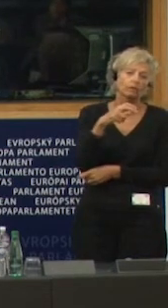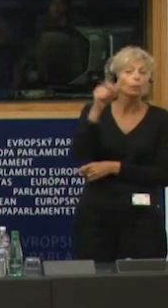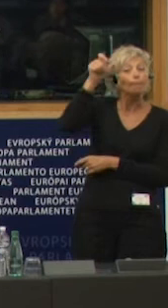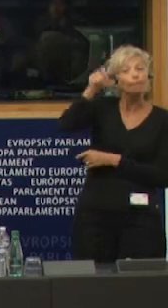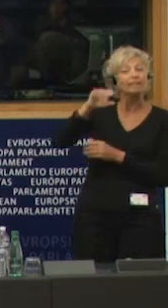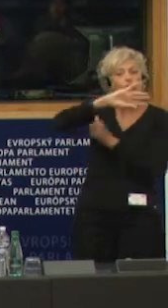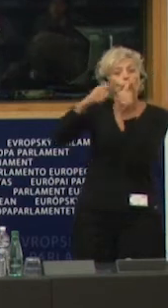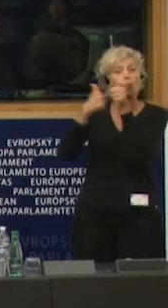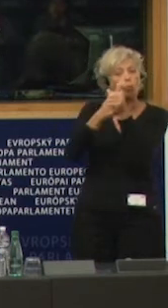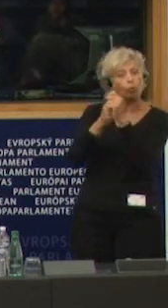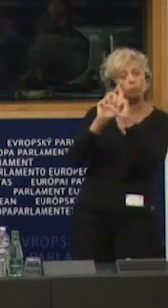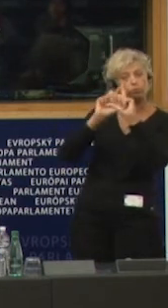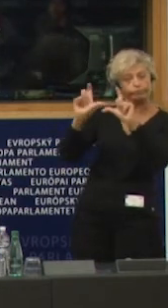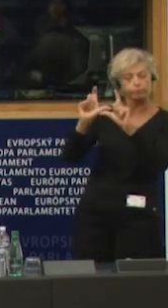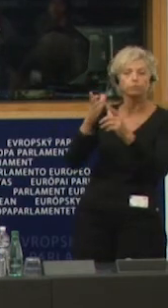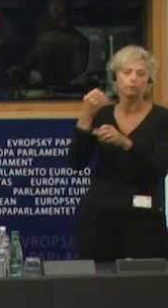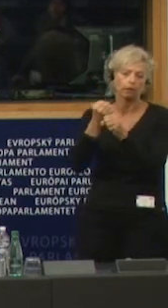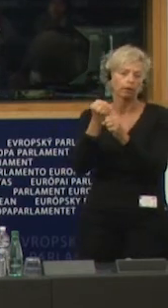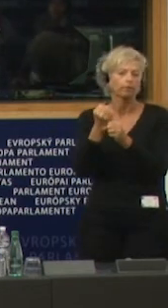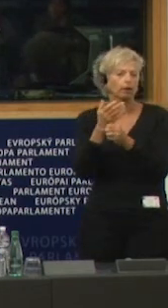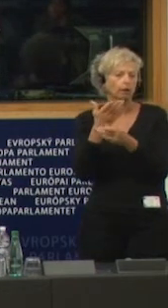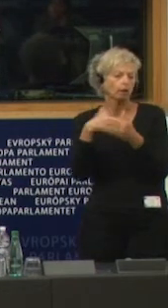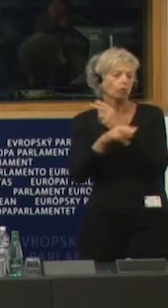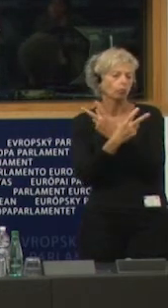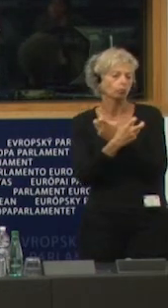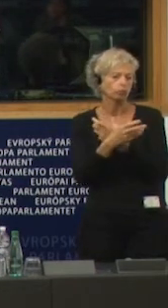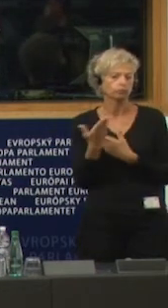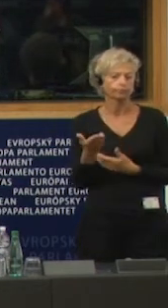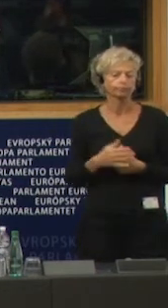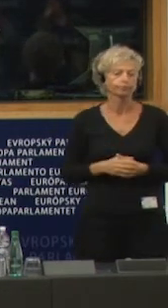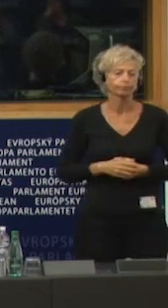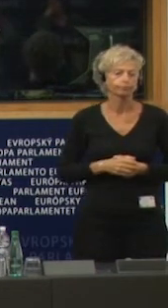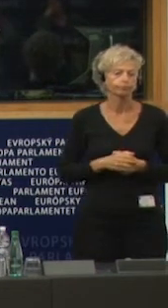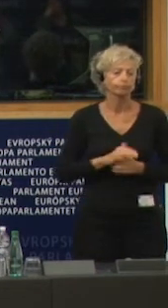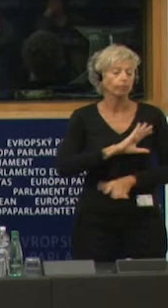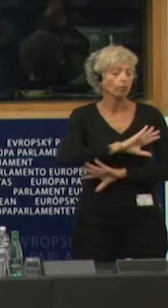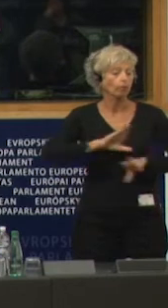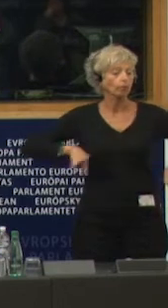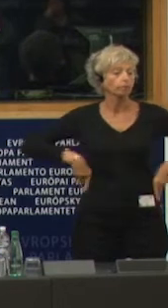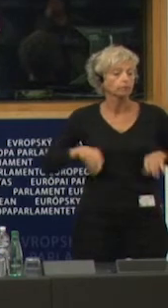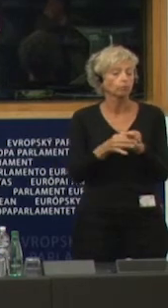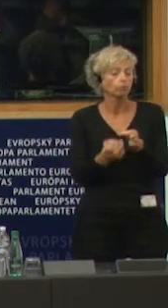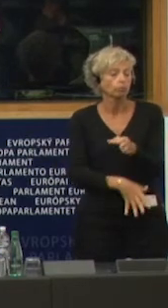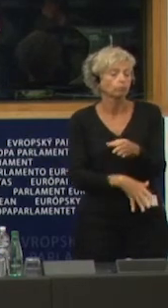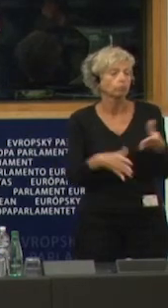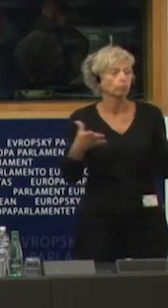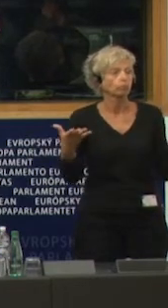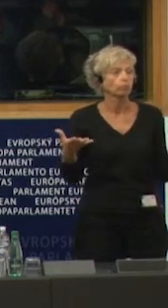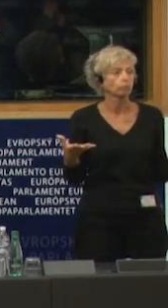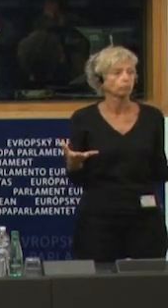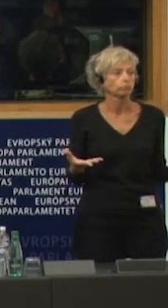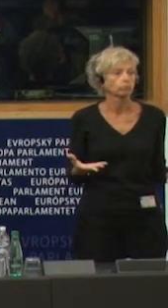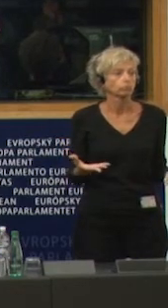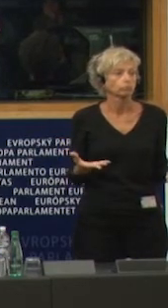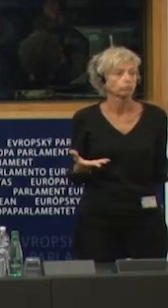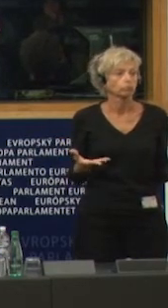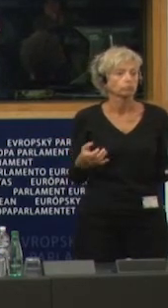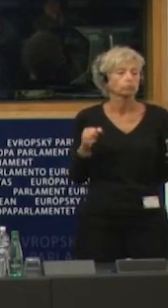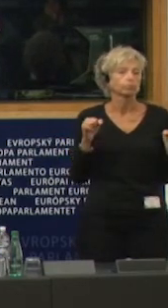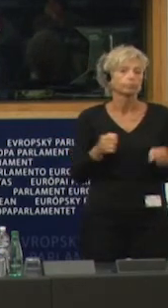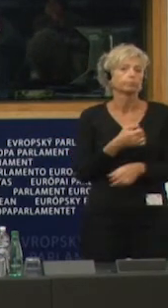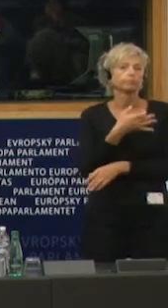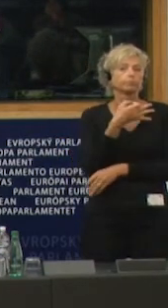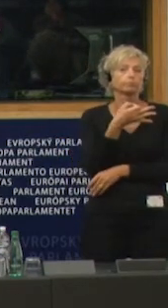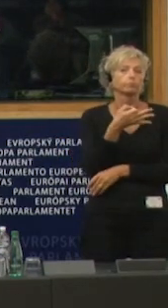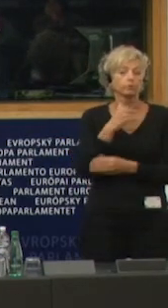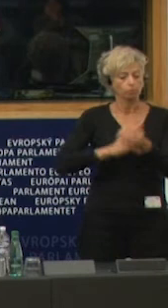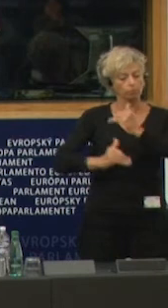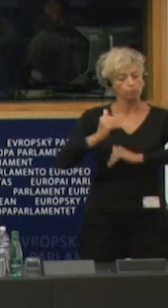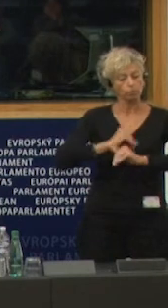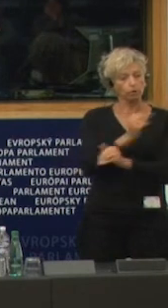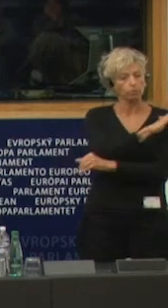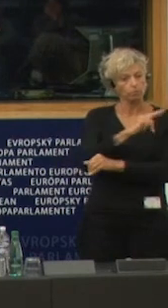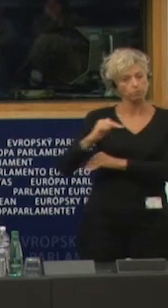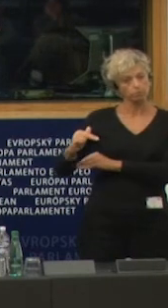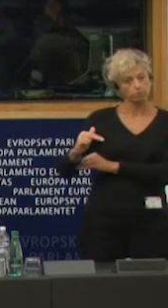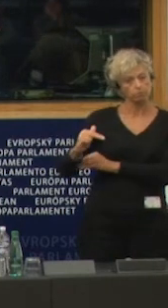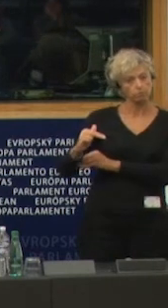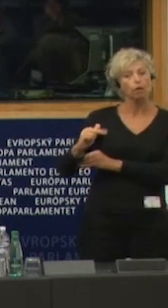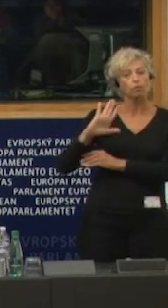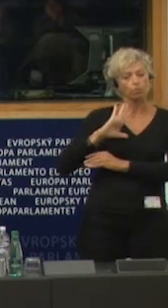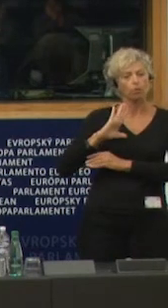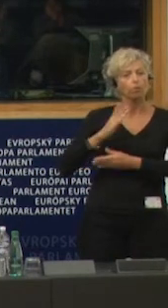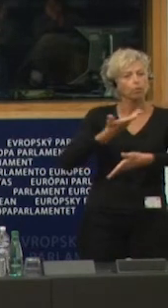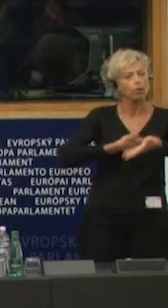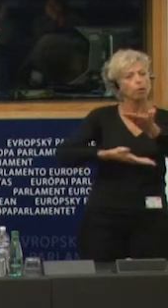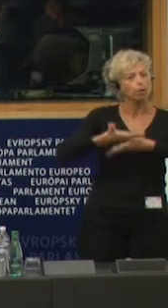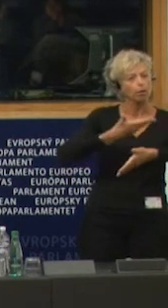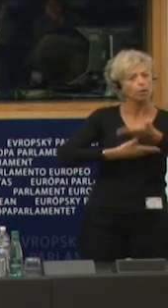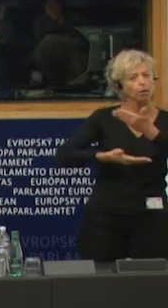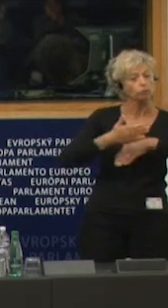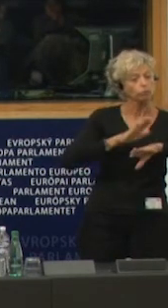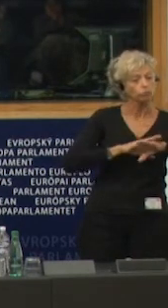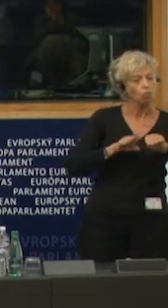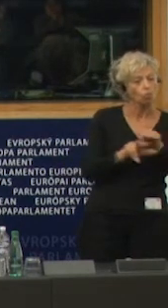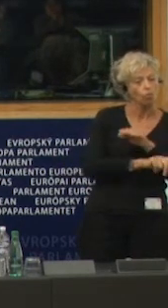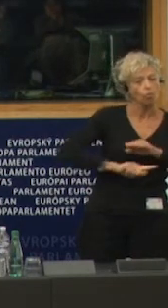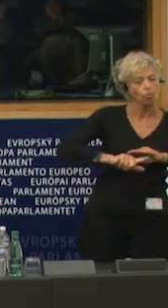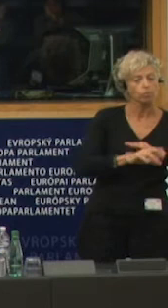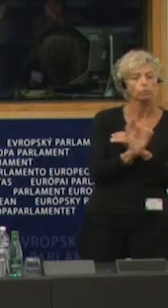Important effect on improving self perception. What can I do? And what basis do I have to do that?